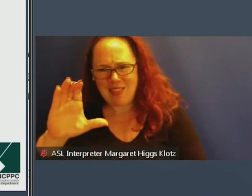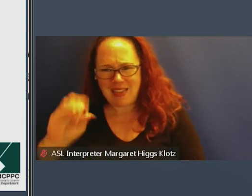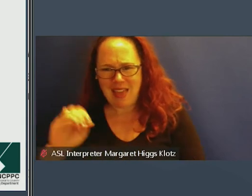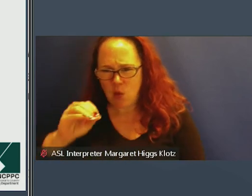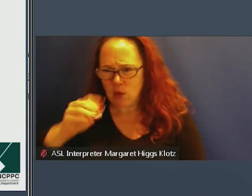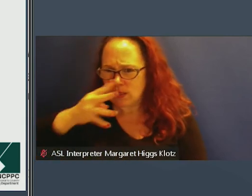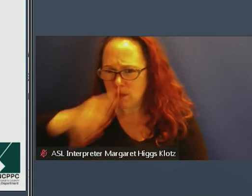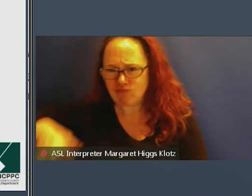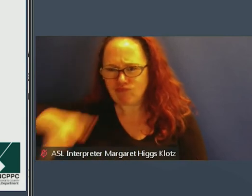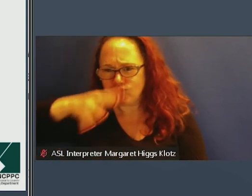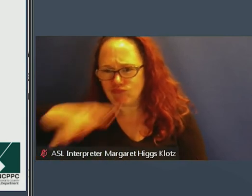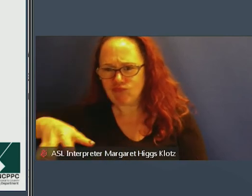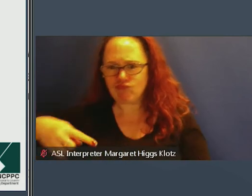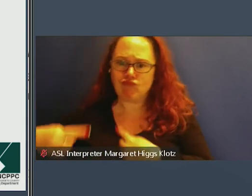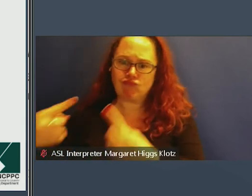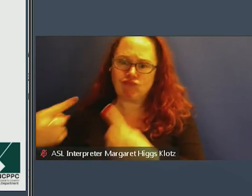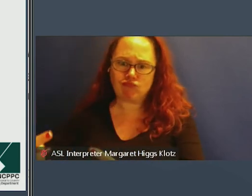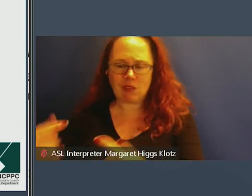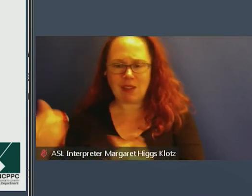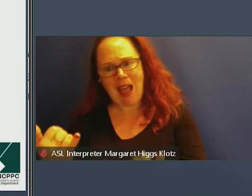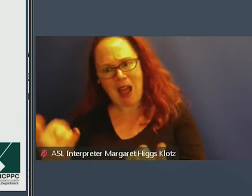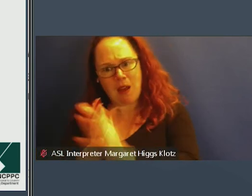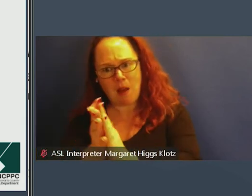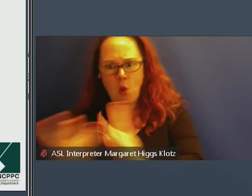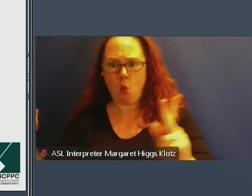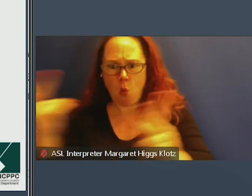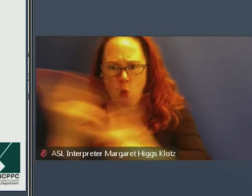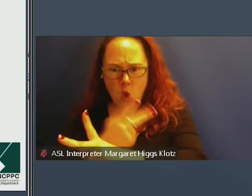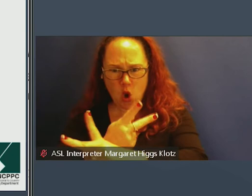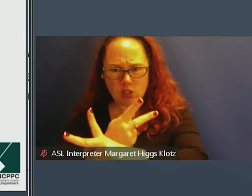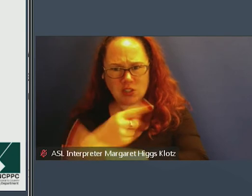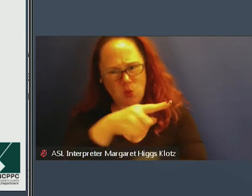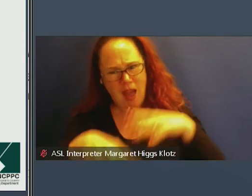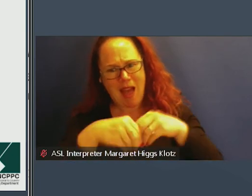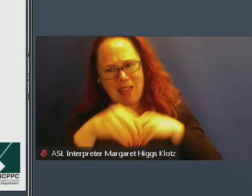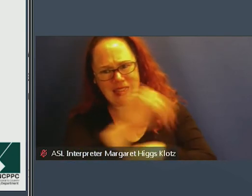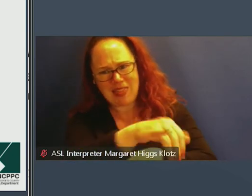So here we go again, you know what? We're going to do something in this County and we're not